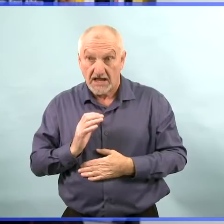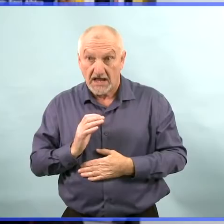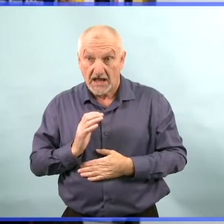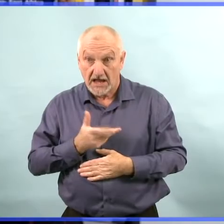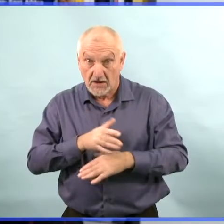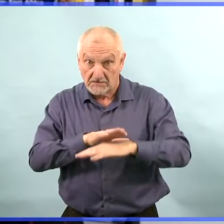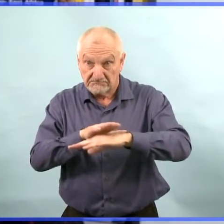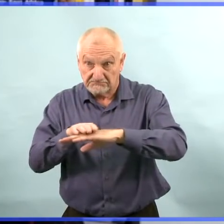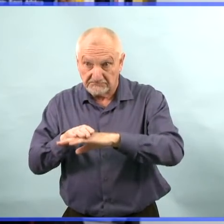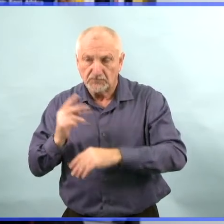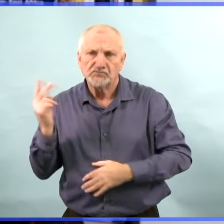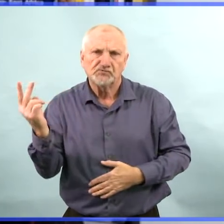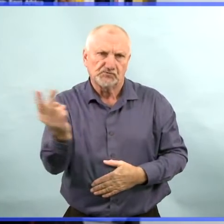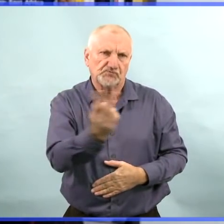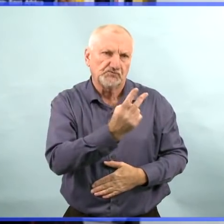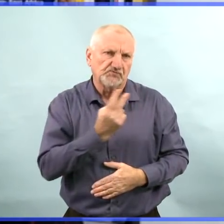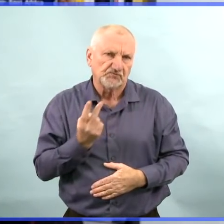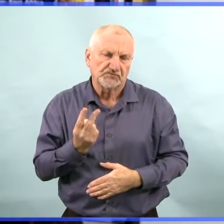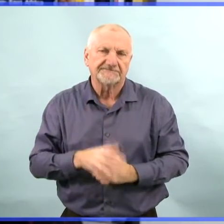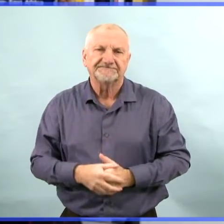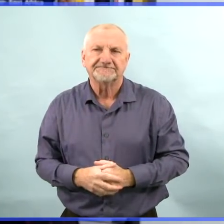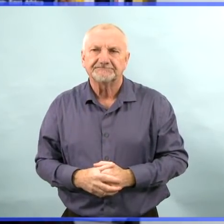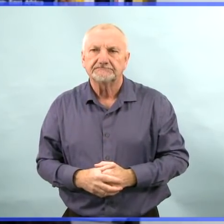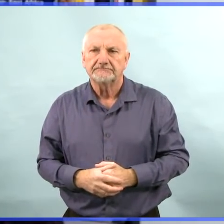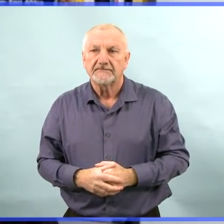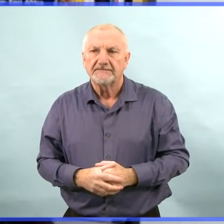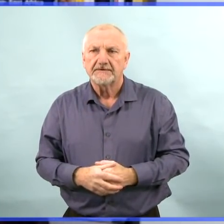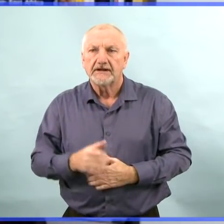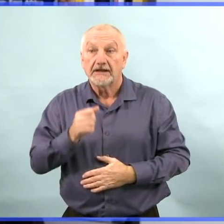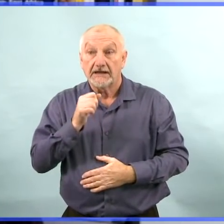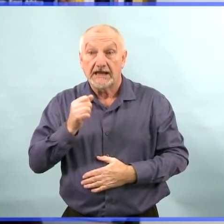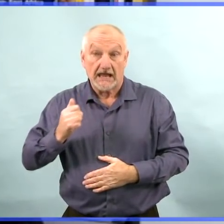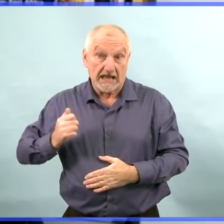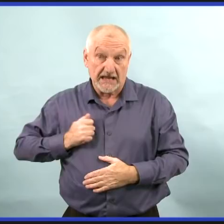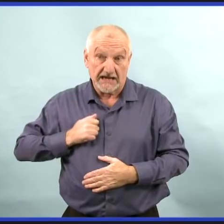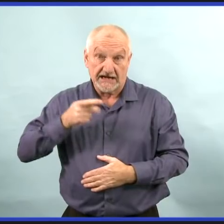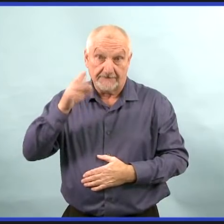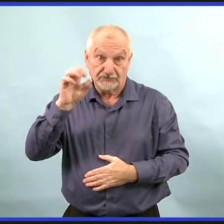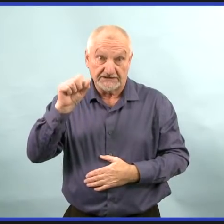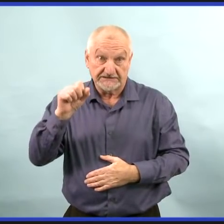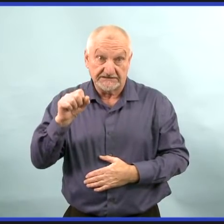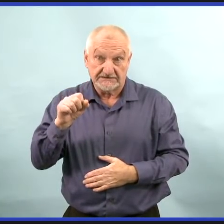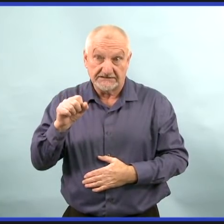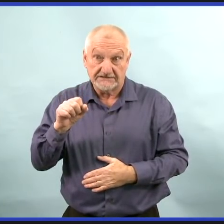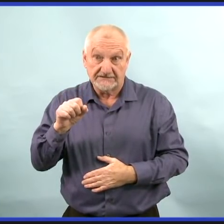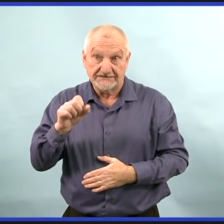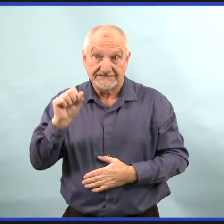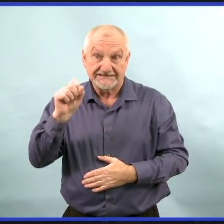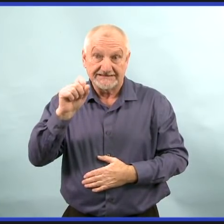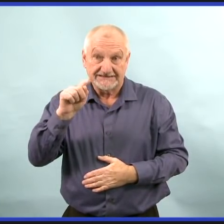from the canadian press steve oh hi there uh dr russon i i note that the latest statistics